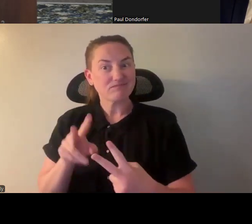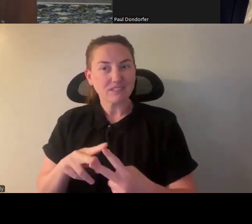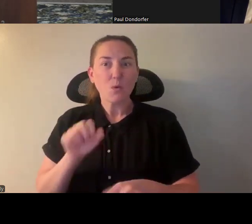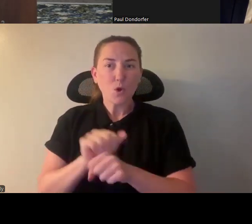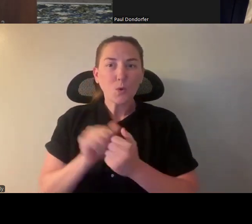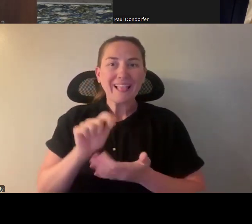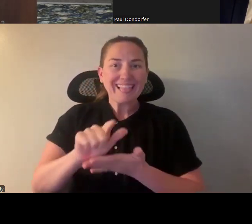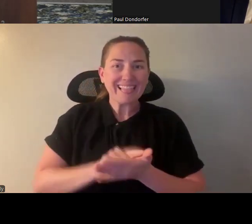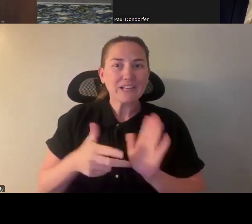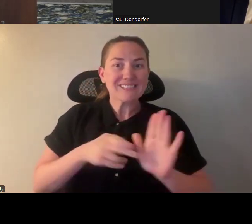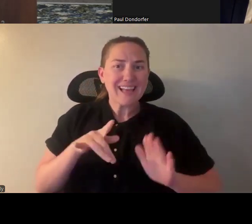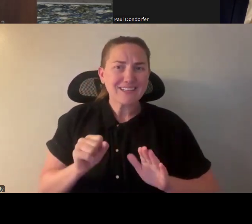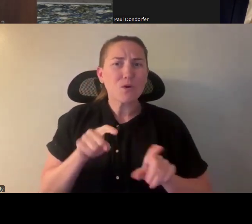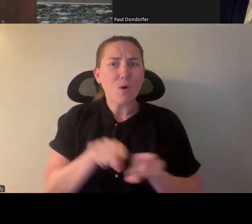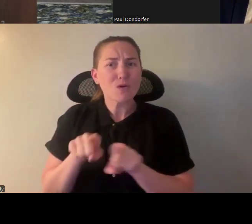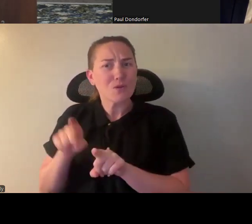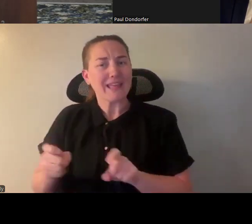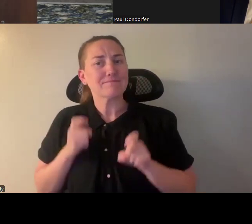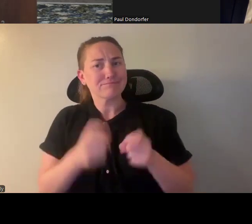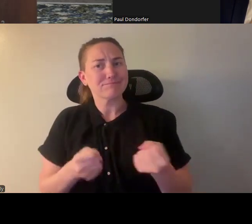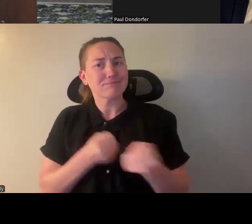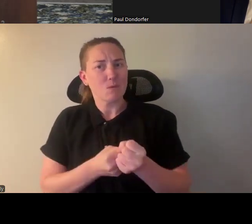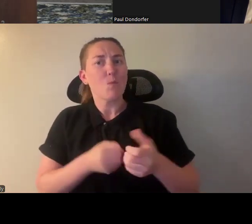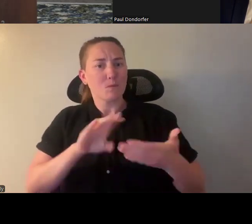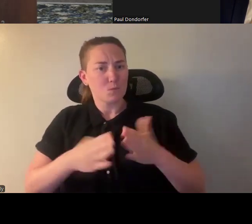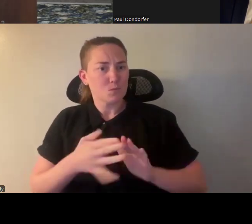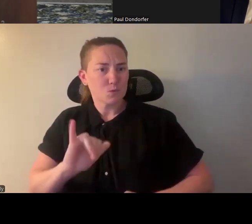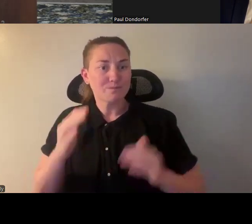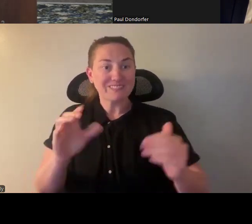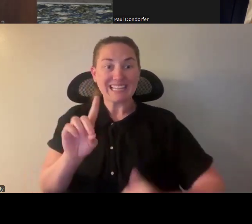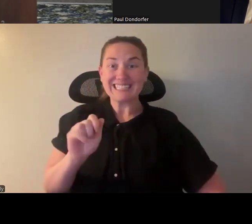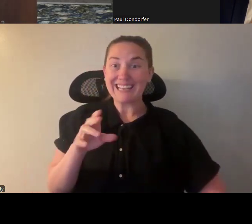giving back to the community Danilo a contrution worker was not paid by his boss and threatened